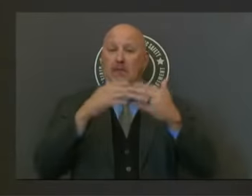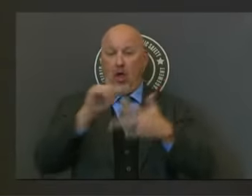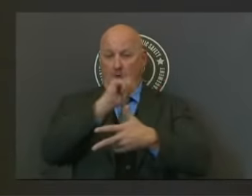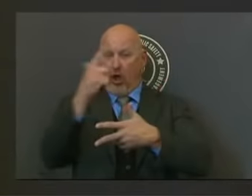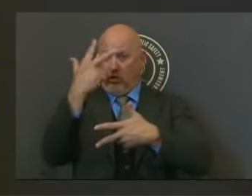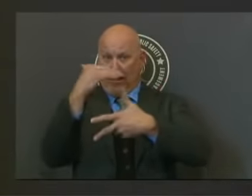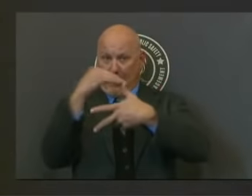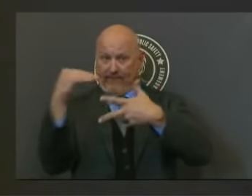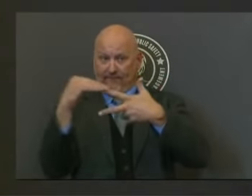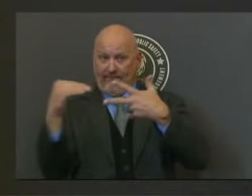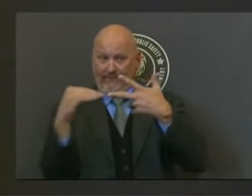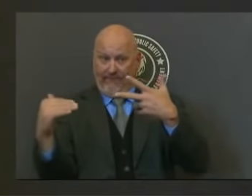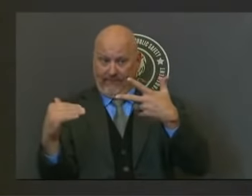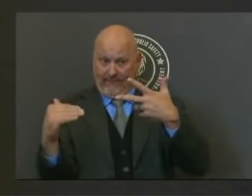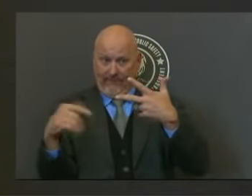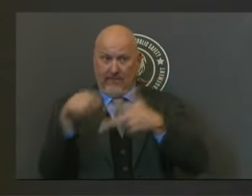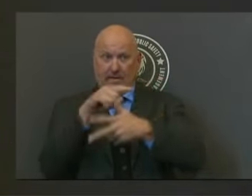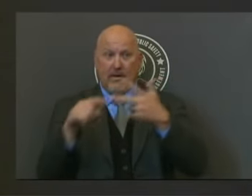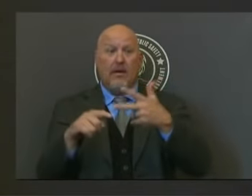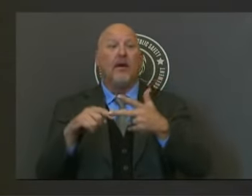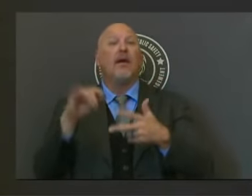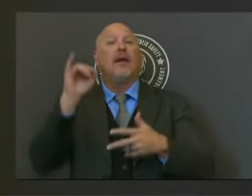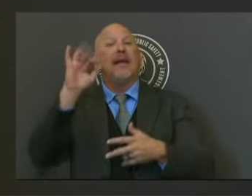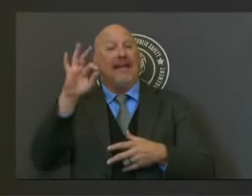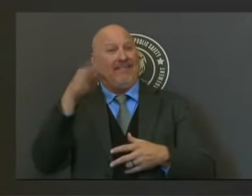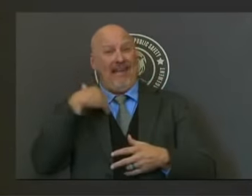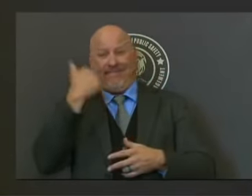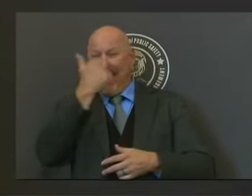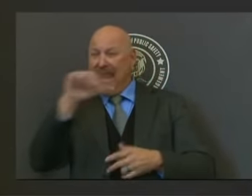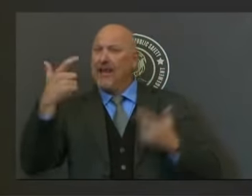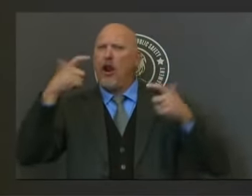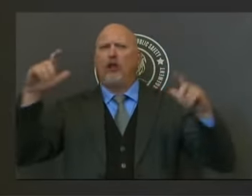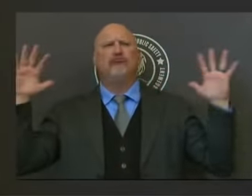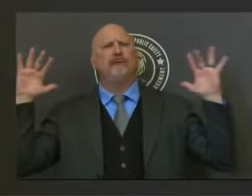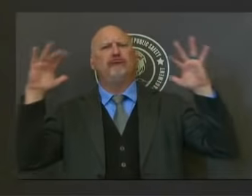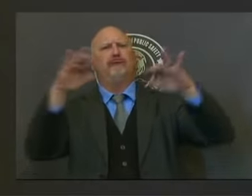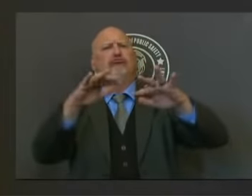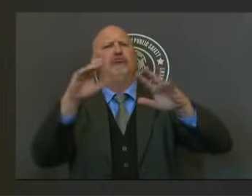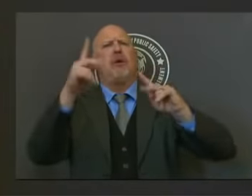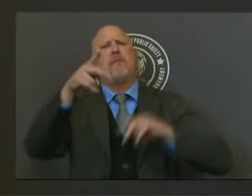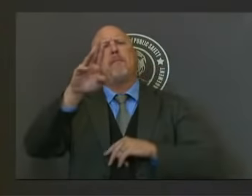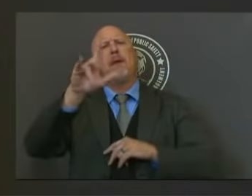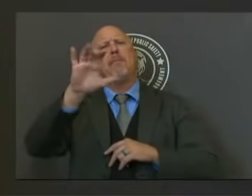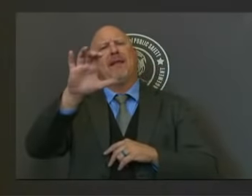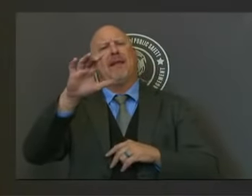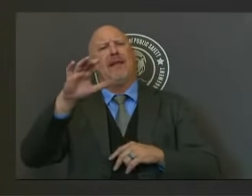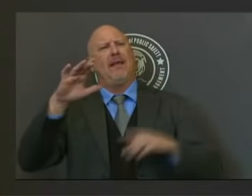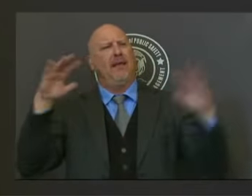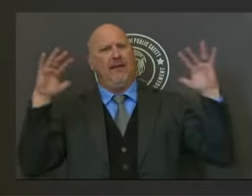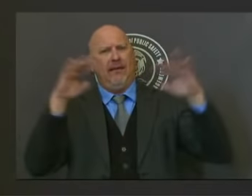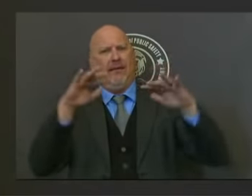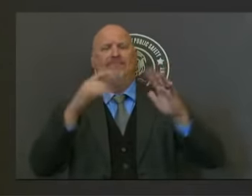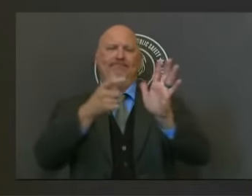oversight masks are to be worn